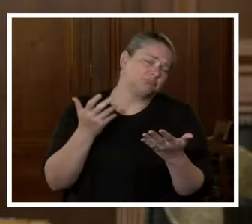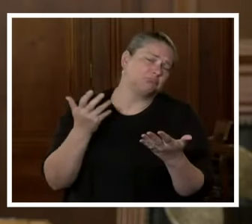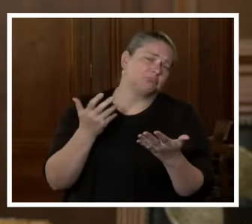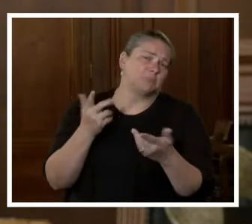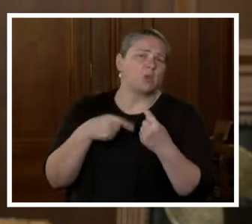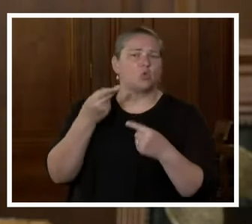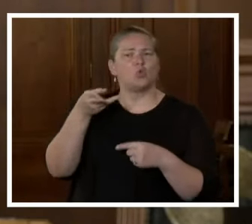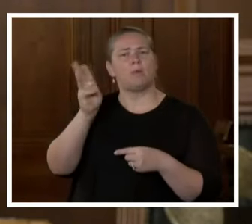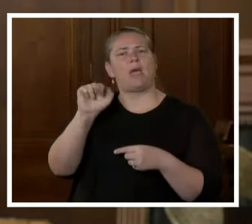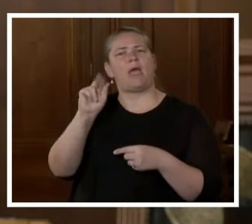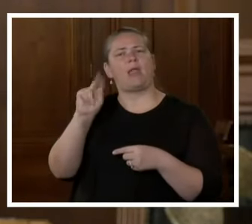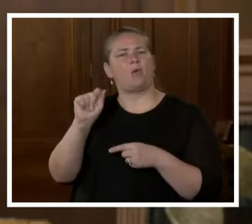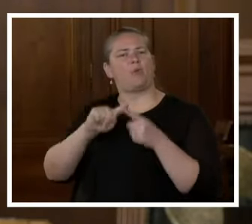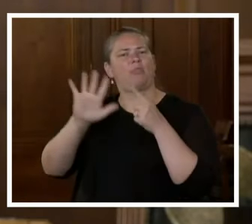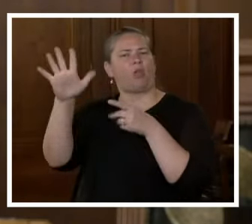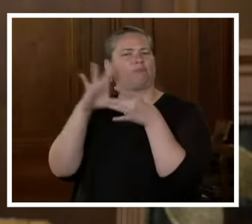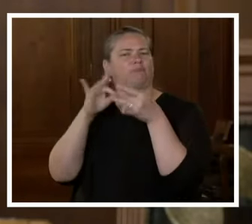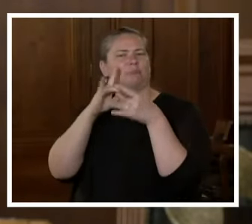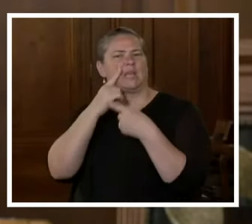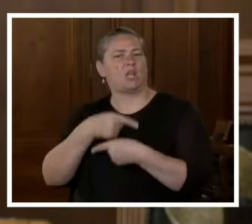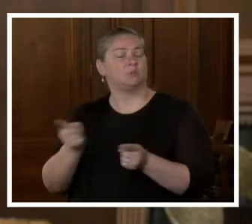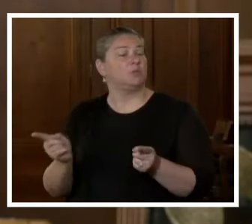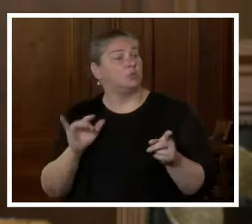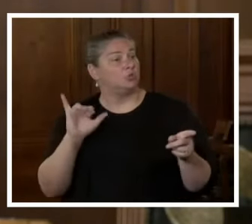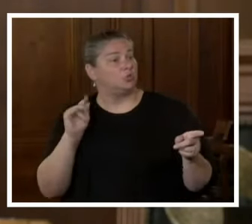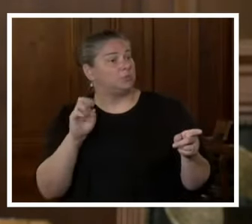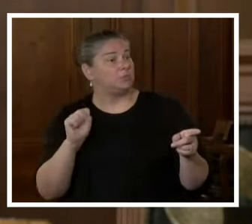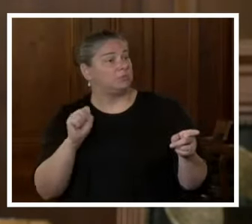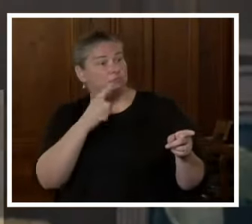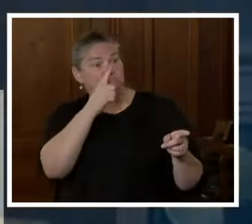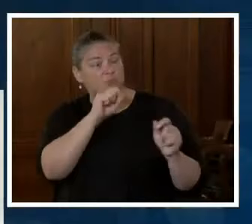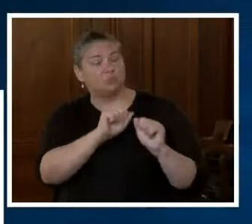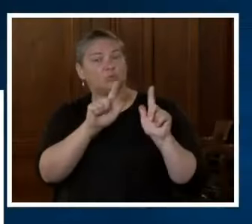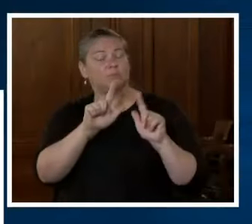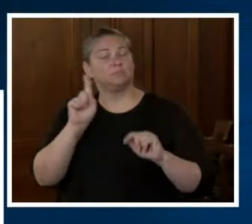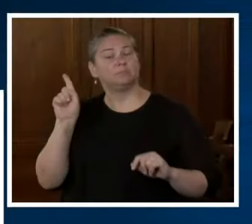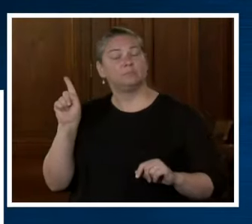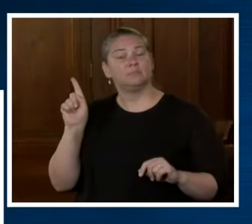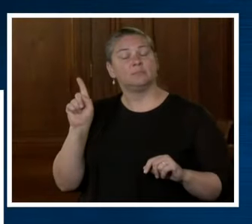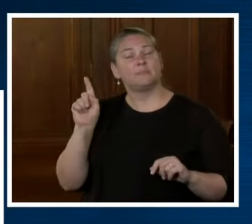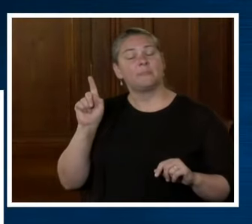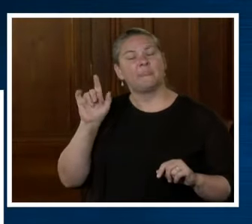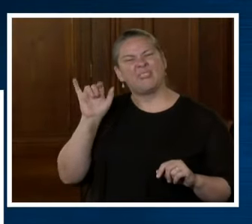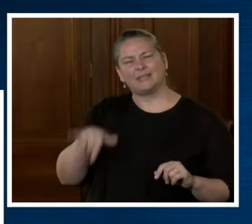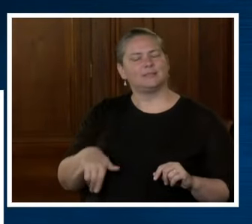CARE ABOUT EACH OTHER, AND IF WE CAN MAKE SURE WE CARE,